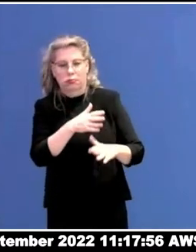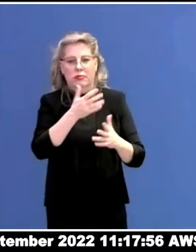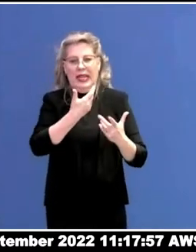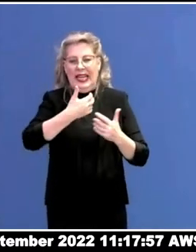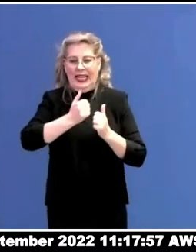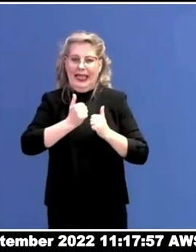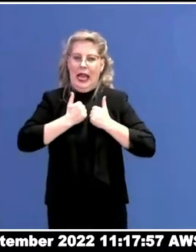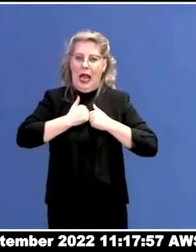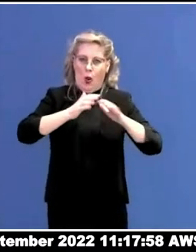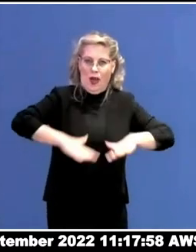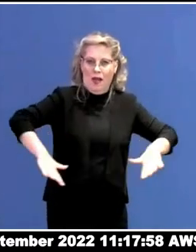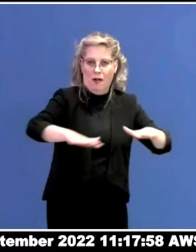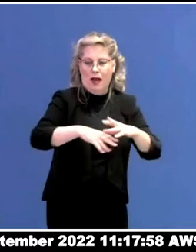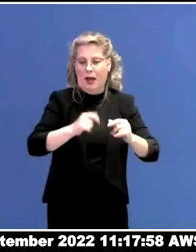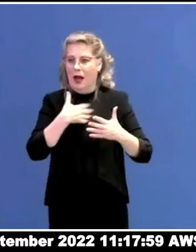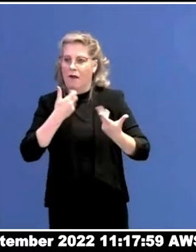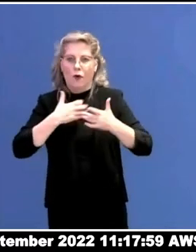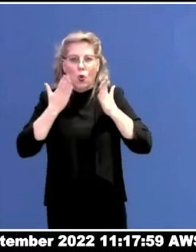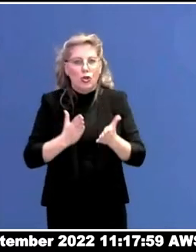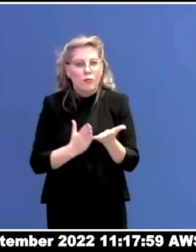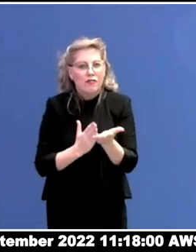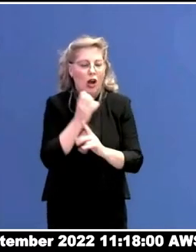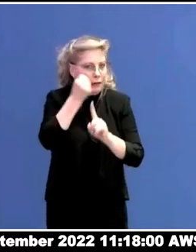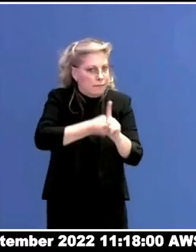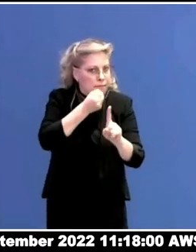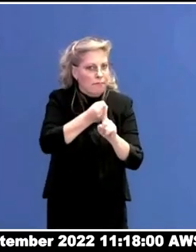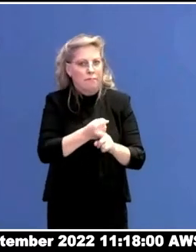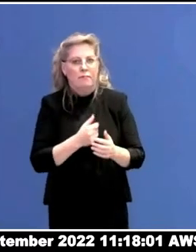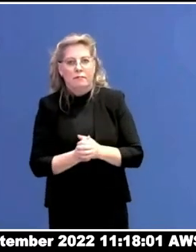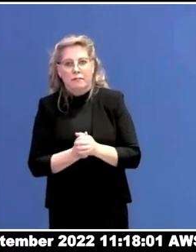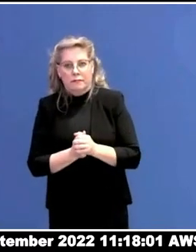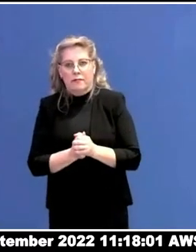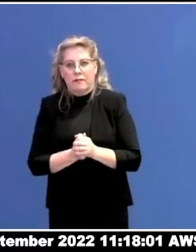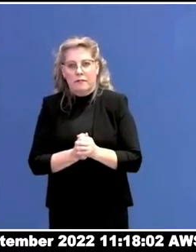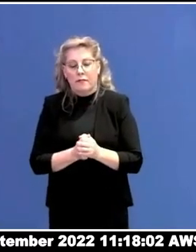That's how the contact was made. Now, in terms of Acacia Prison yes there were three Aboriginal people that passed away